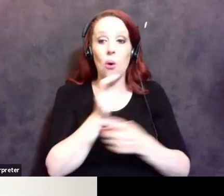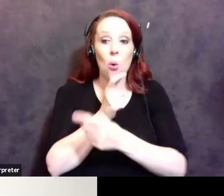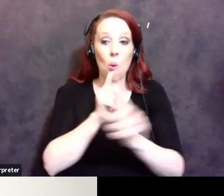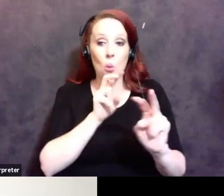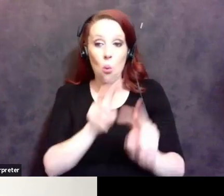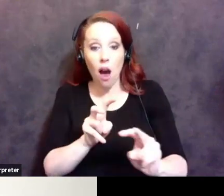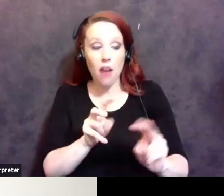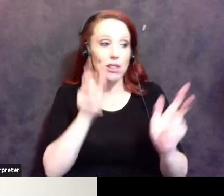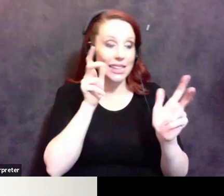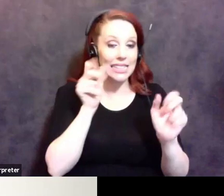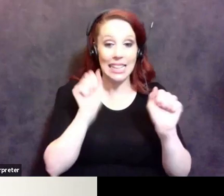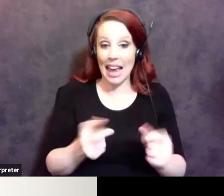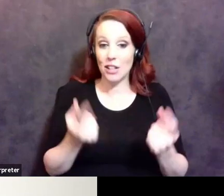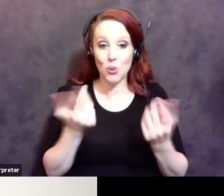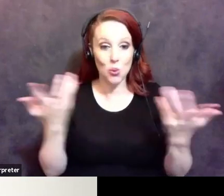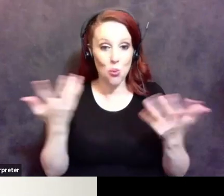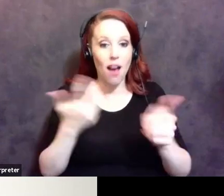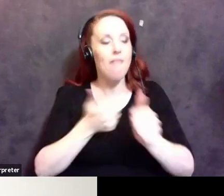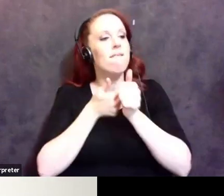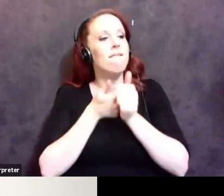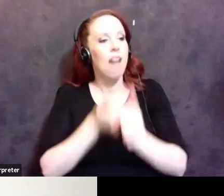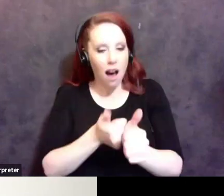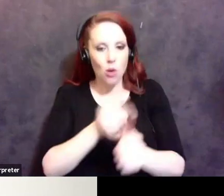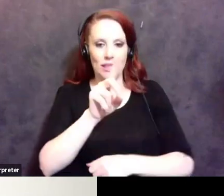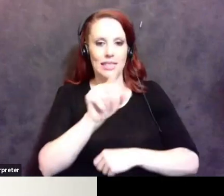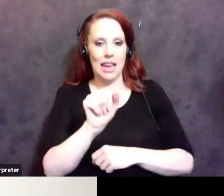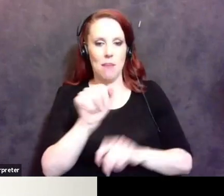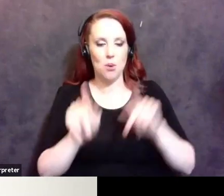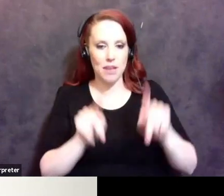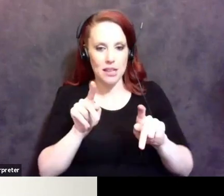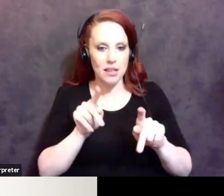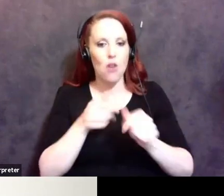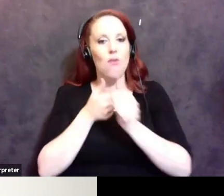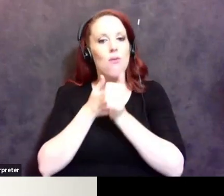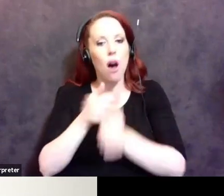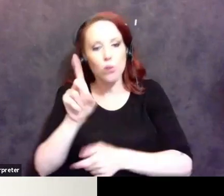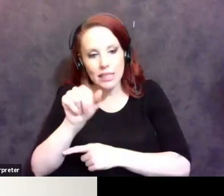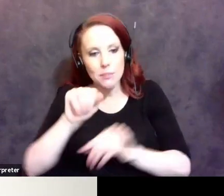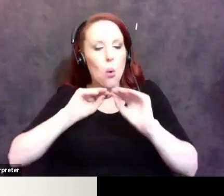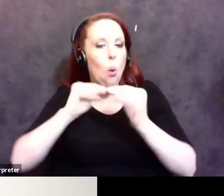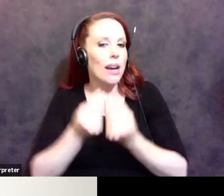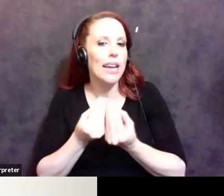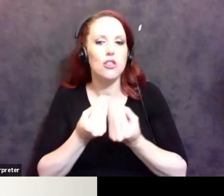can do is to follow disabled people and disability organizations on whatever social media channel